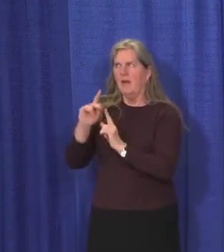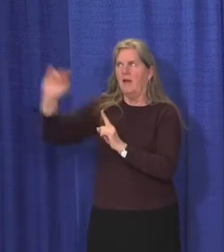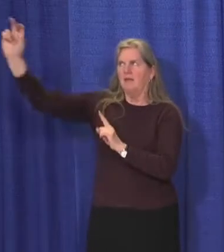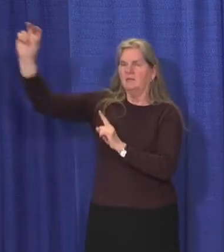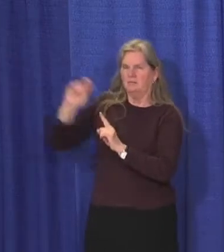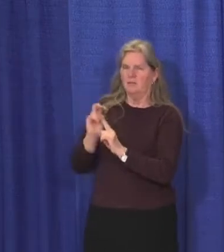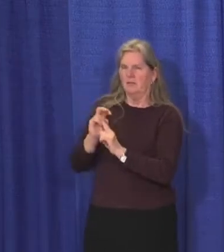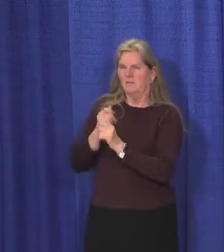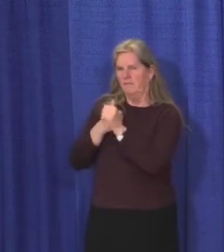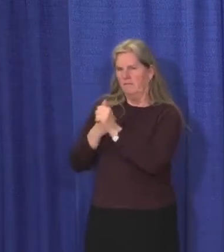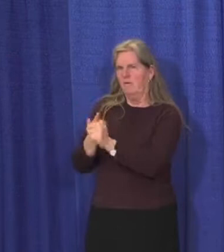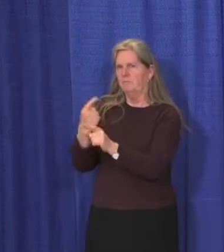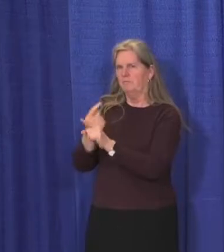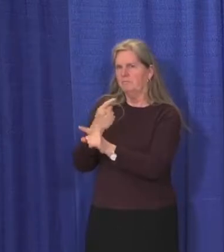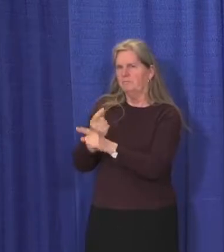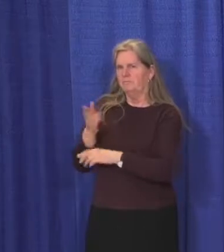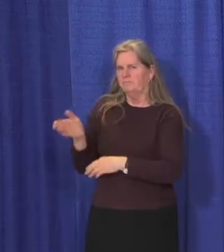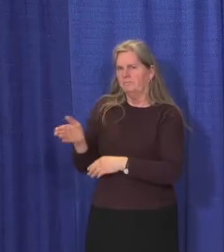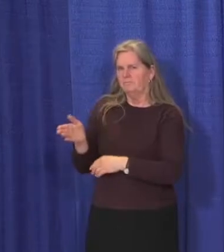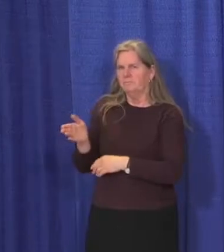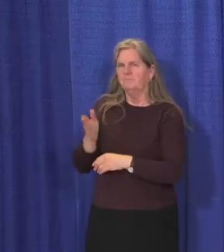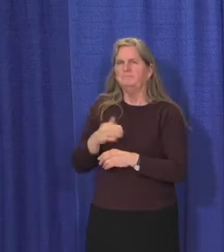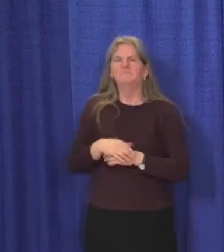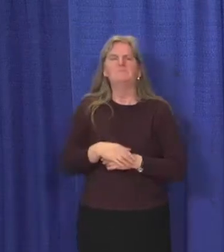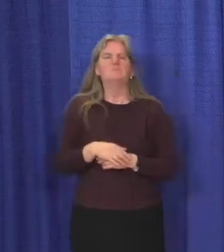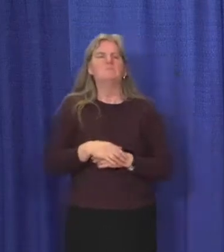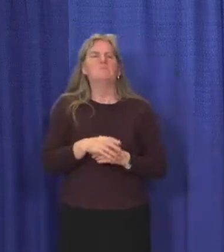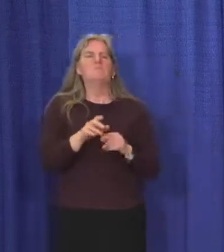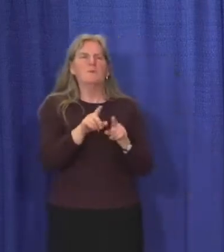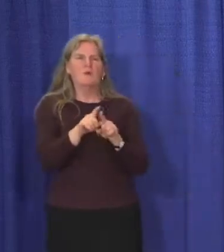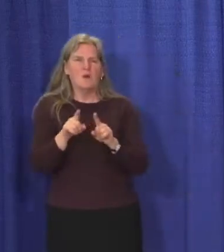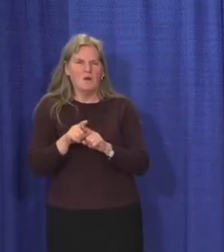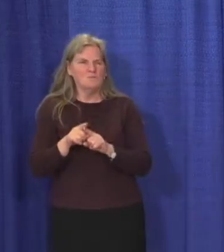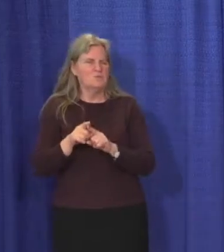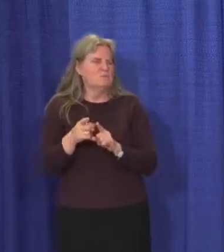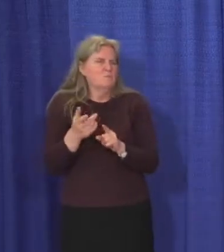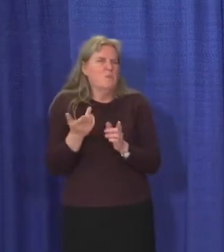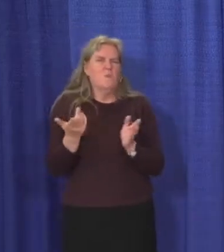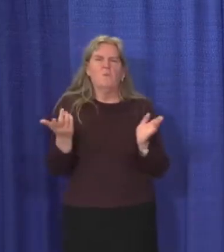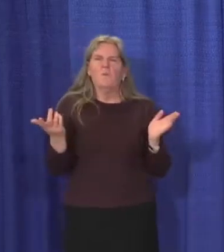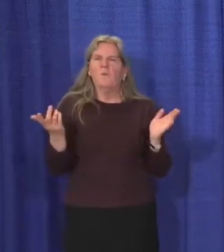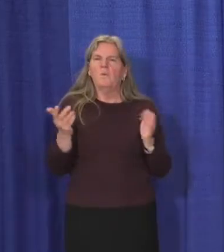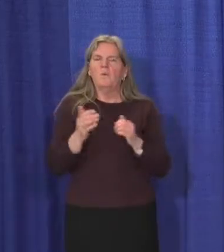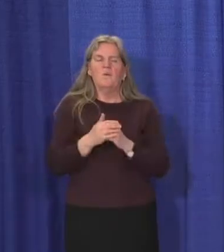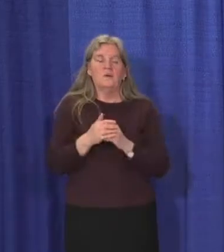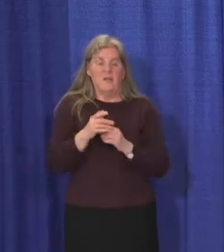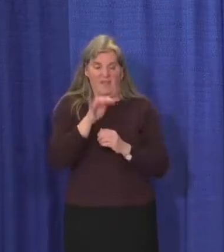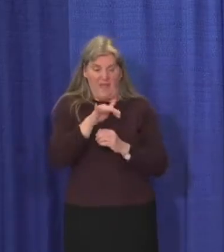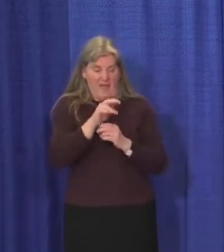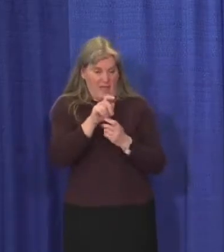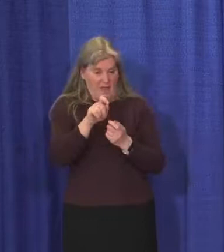returning travellers. Please continue to abide by whatever rule certain premises